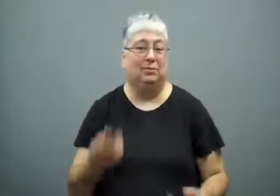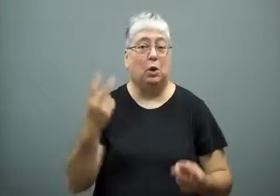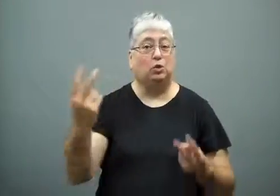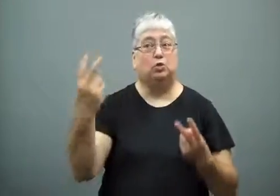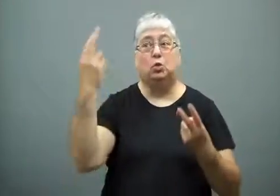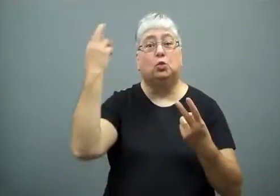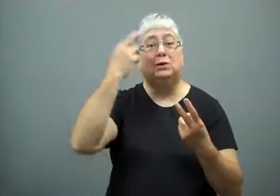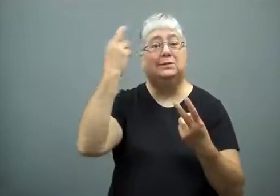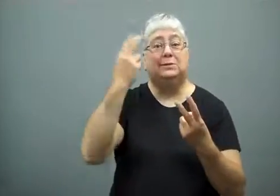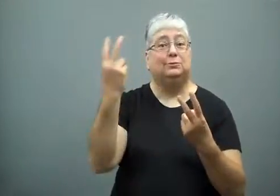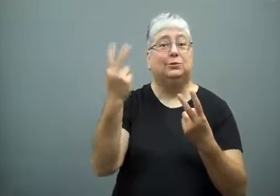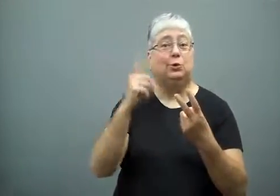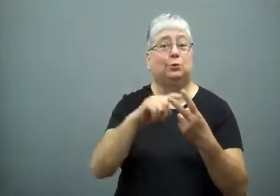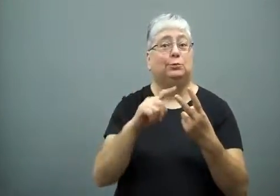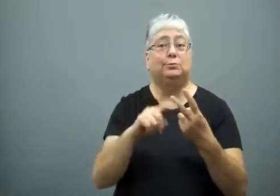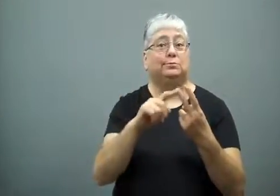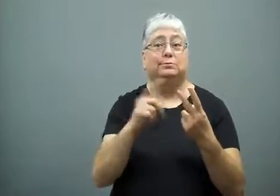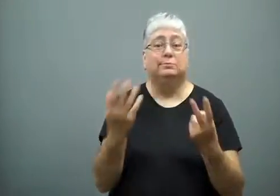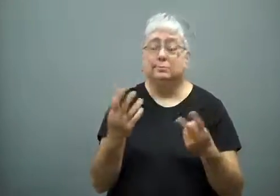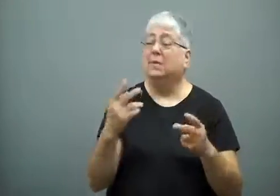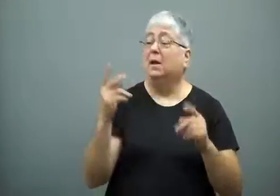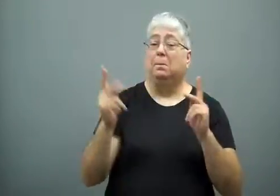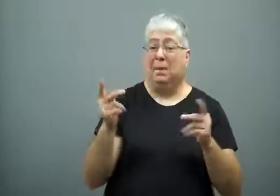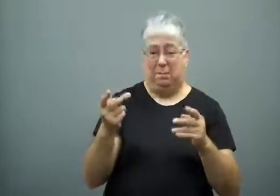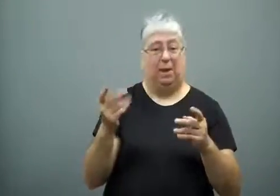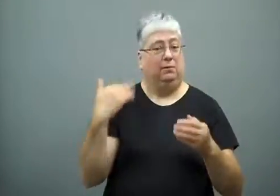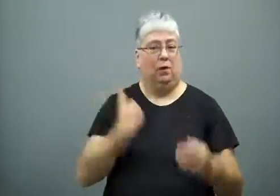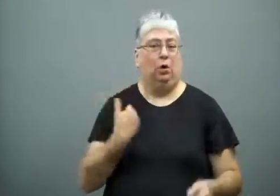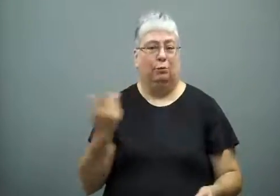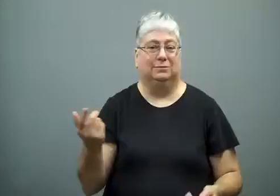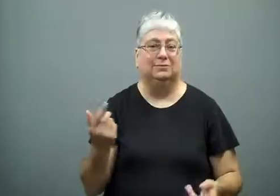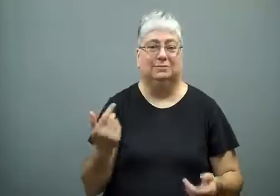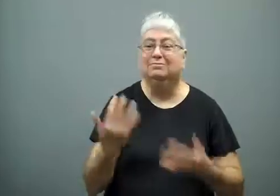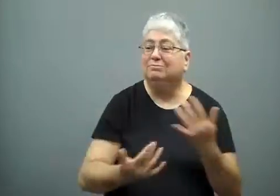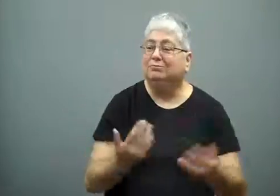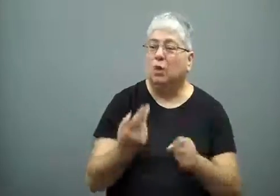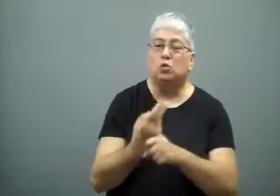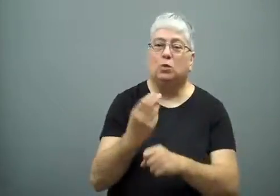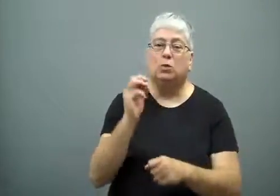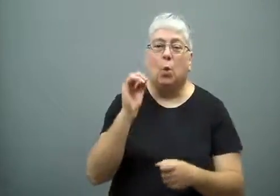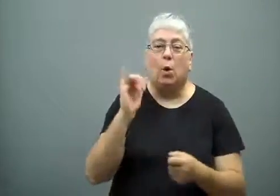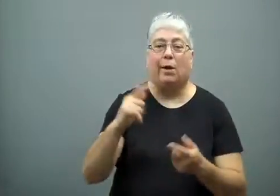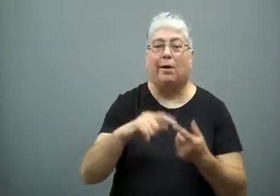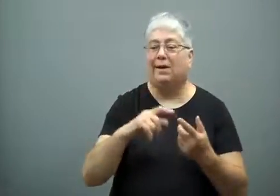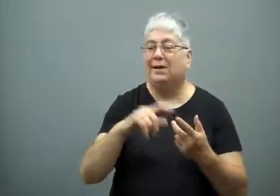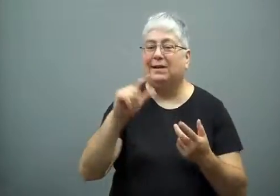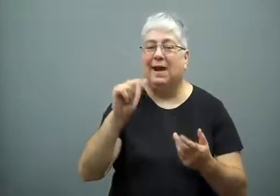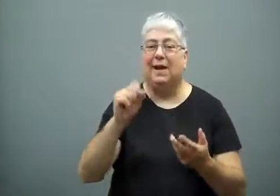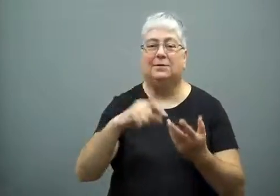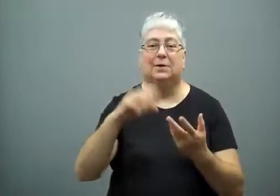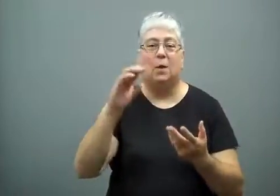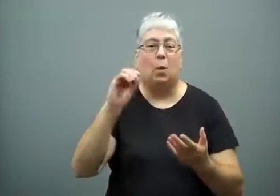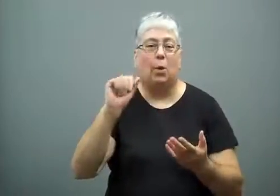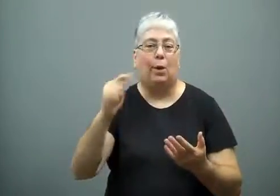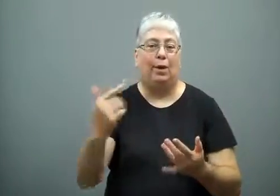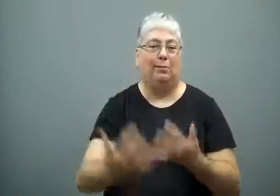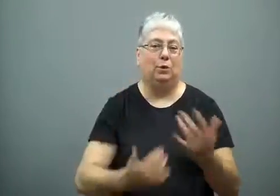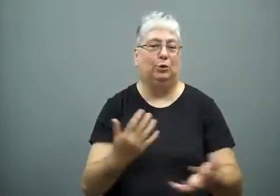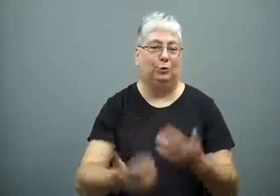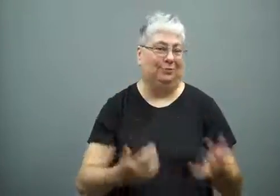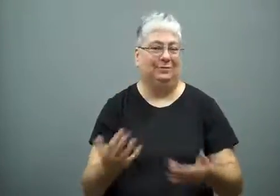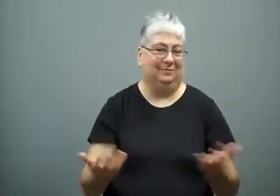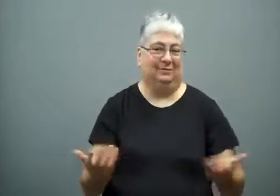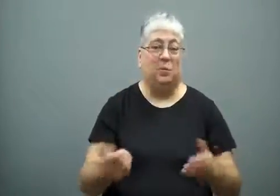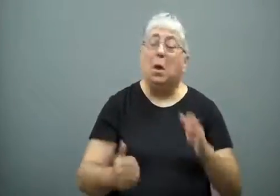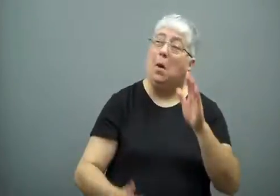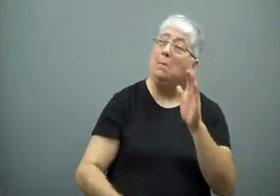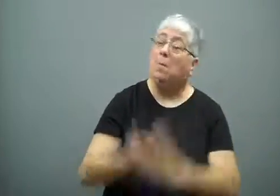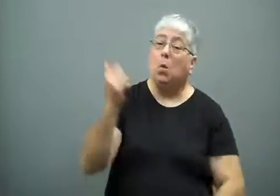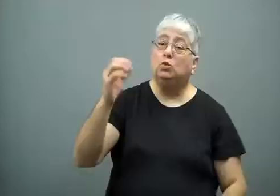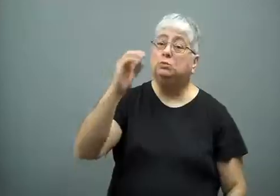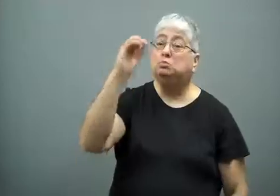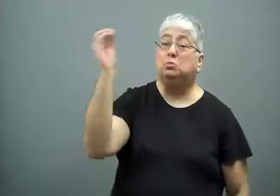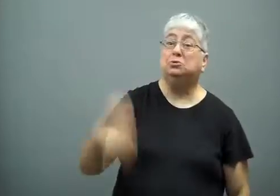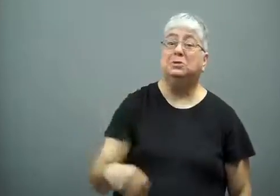There are two main reasons. One is mankind burning fossil fuels.